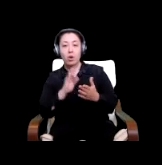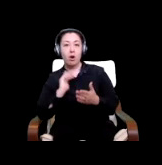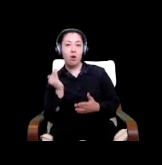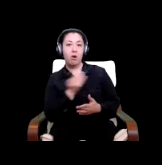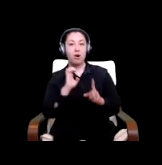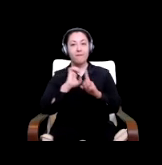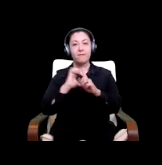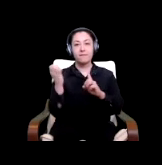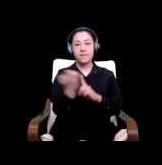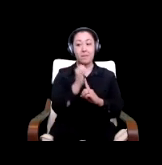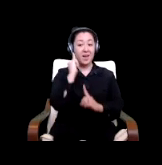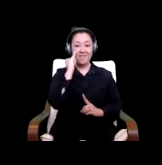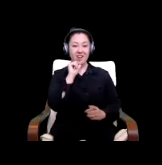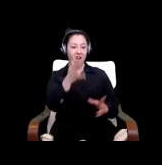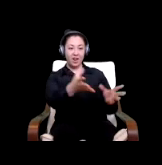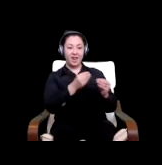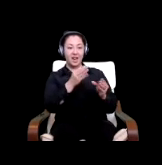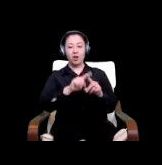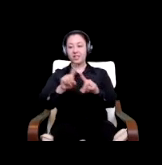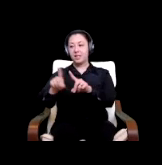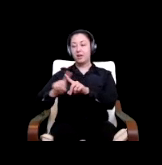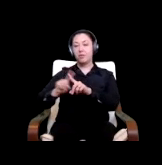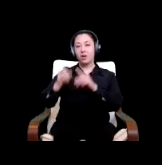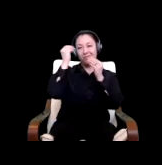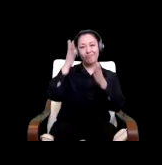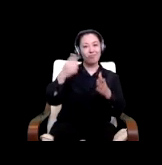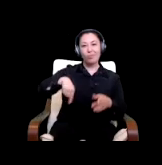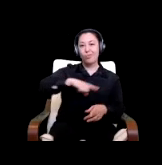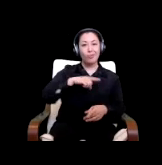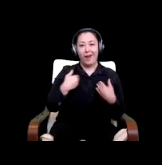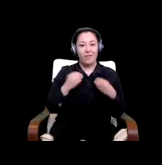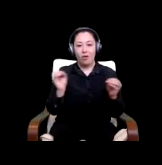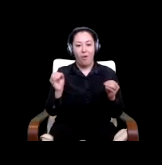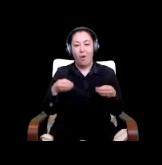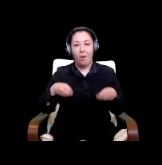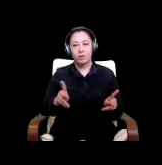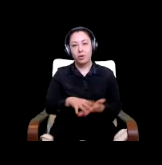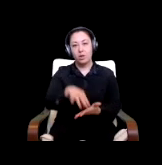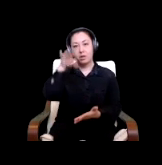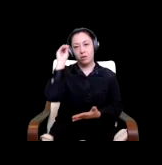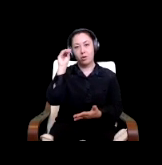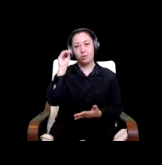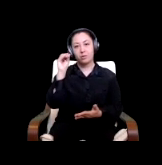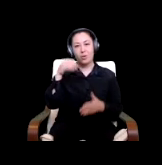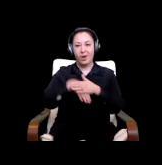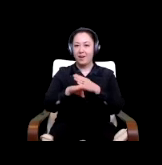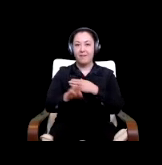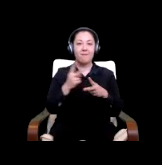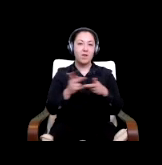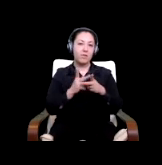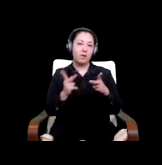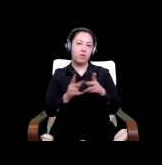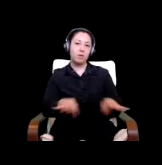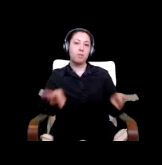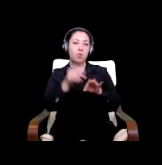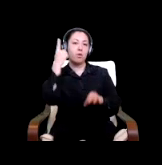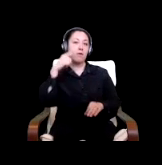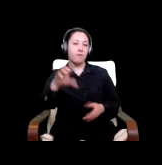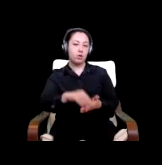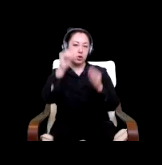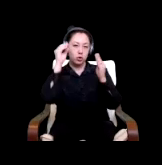to learn. So access is extremely important with students with CHARGE.